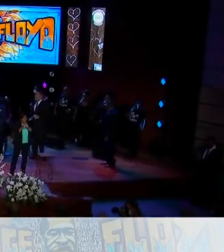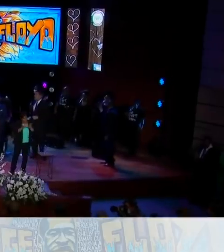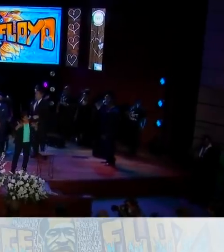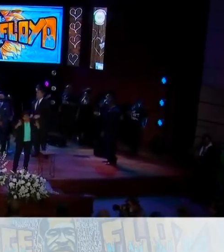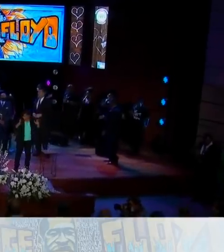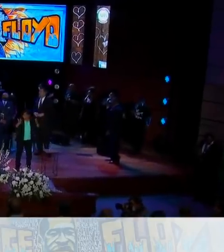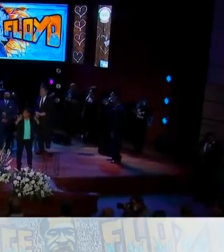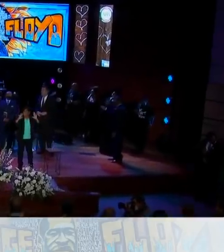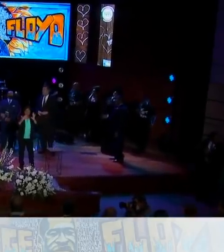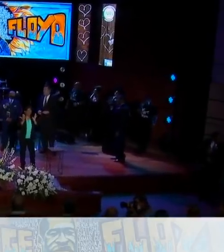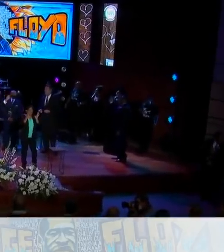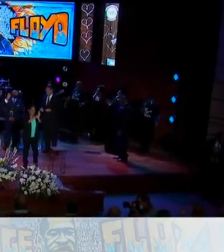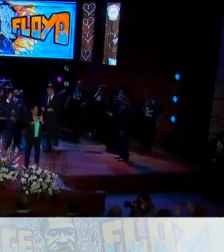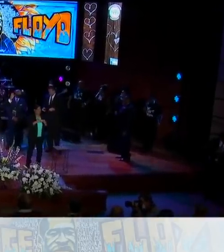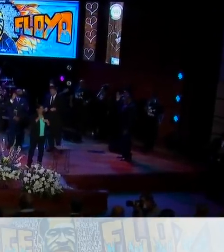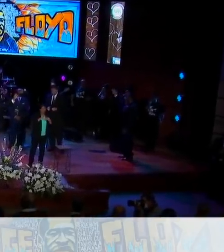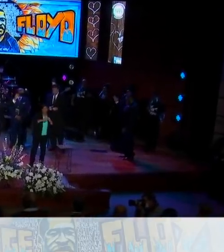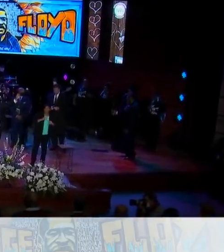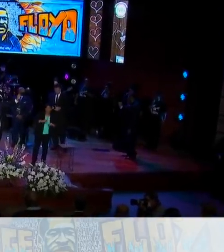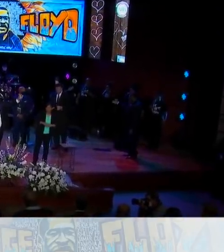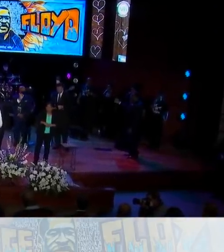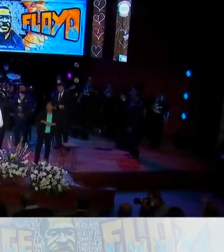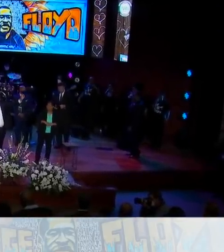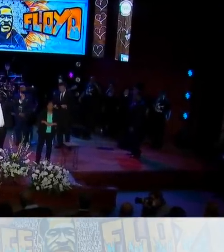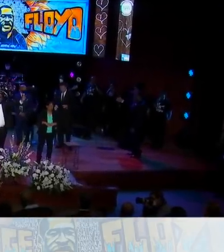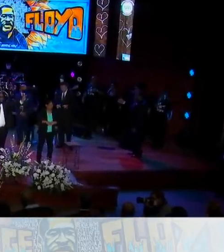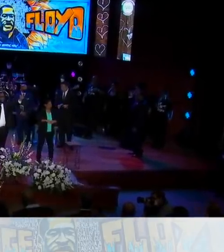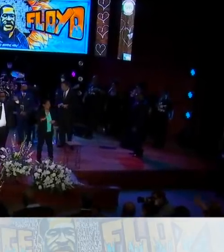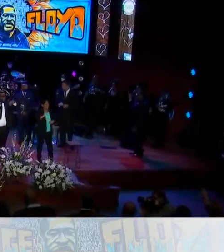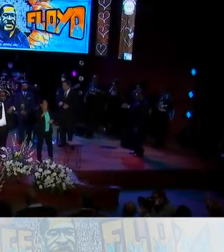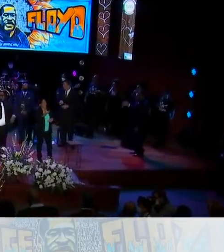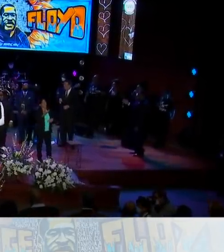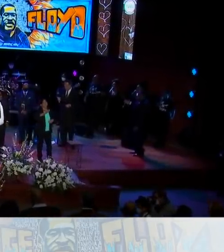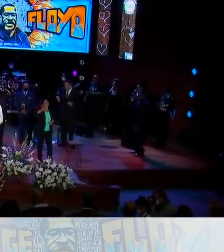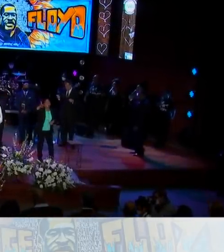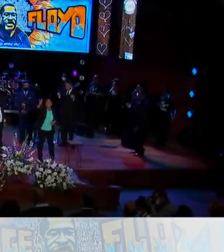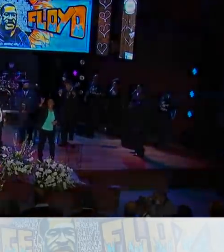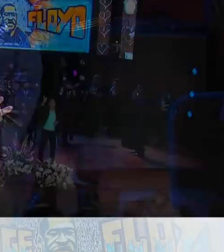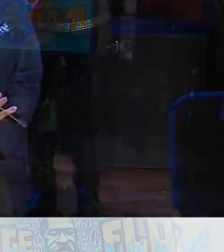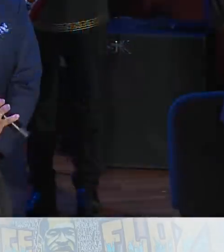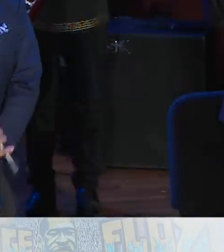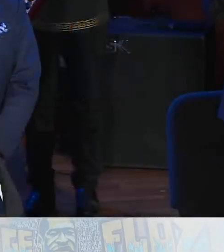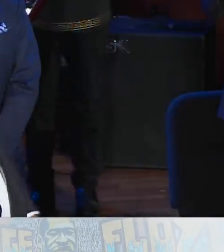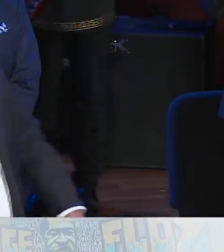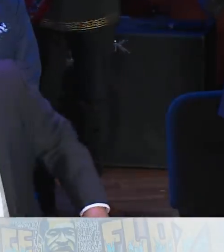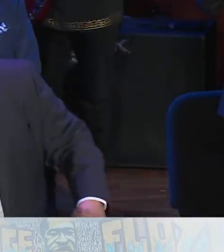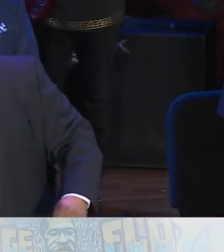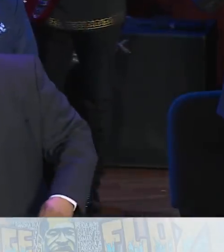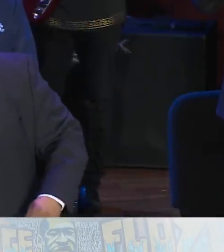EVERY PRAISE TO OUR GOD. IS TO OUR GOD. EVERY PRAISE.